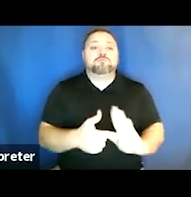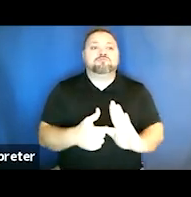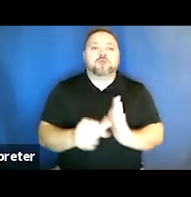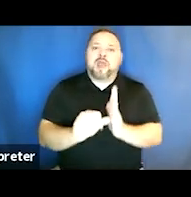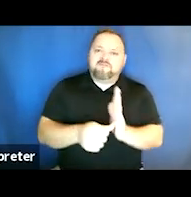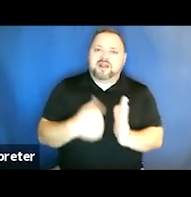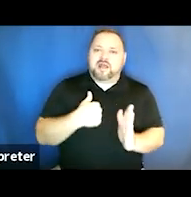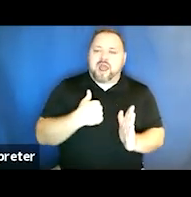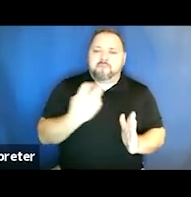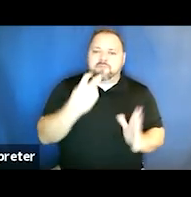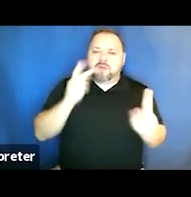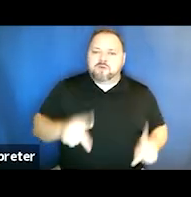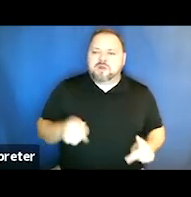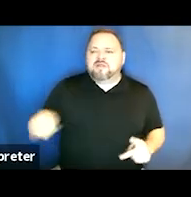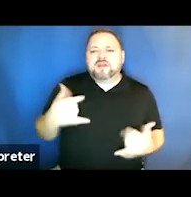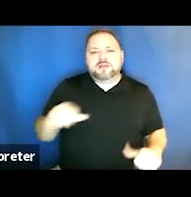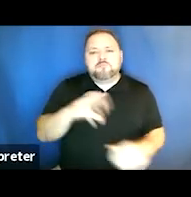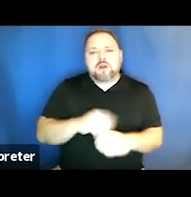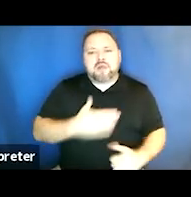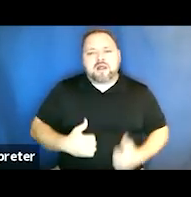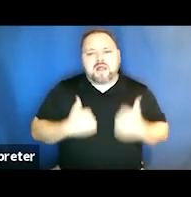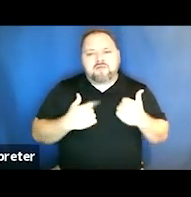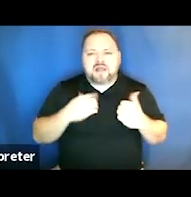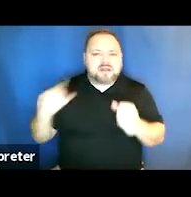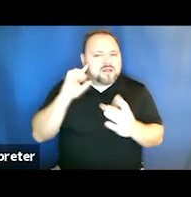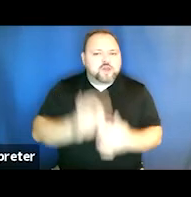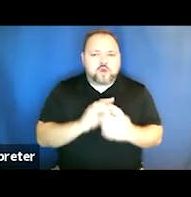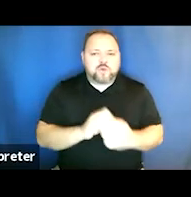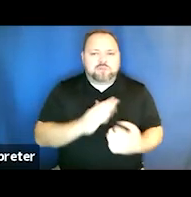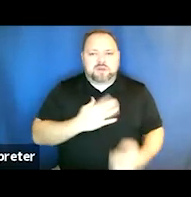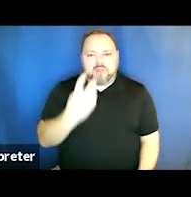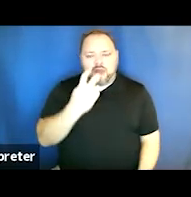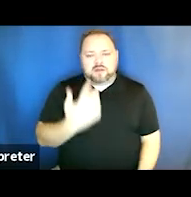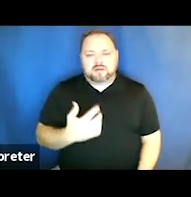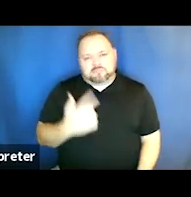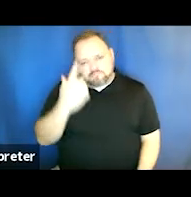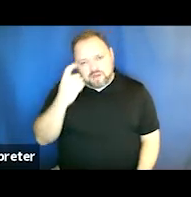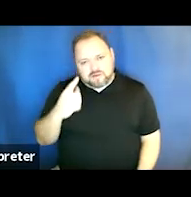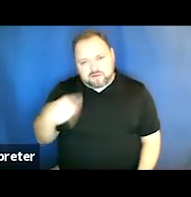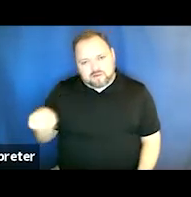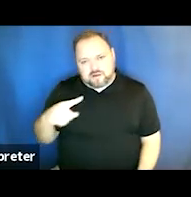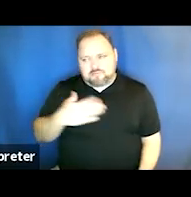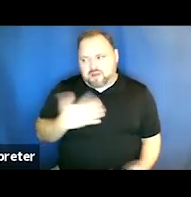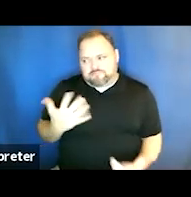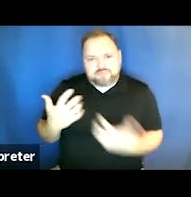They're still a part of my life that has nothing to do with being blind because they're such my companion.